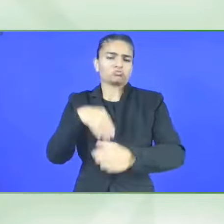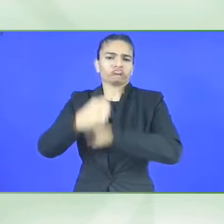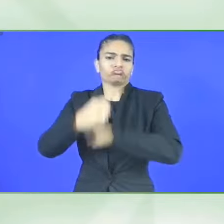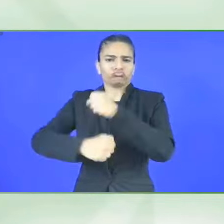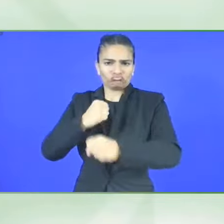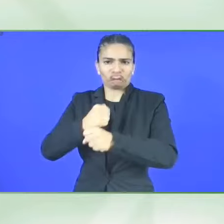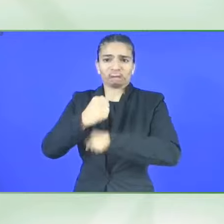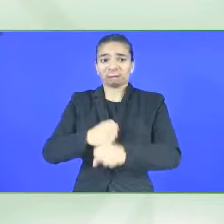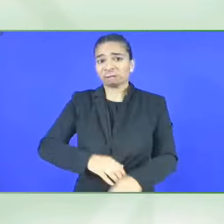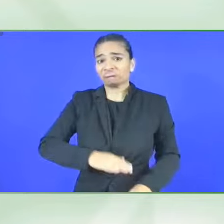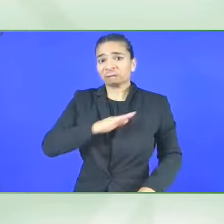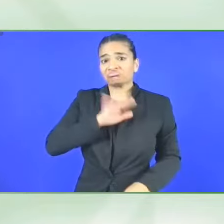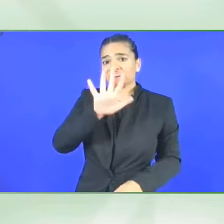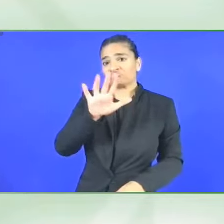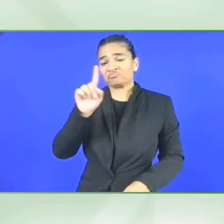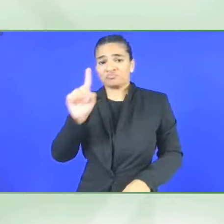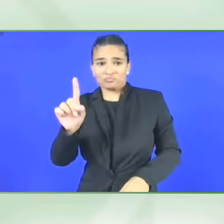this is my backroom.